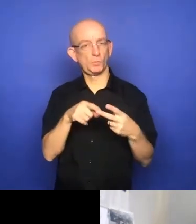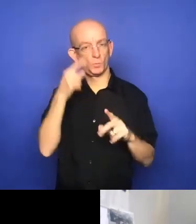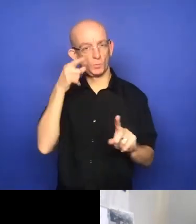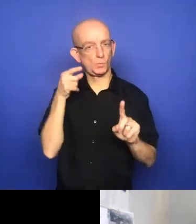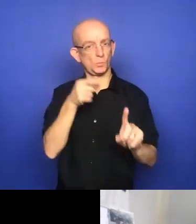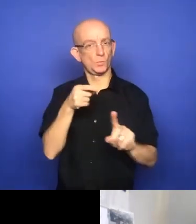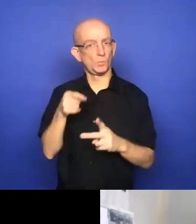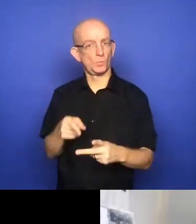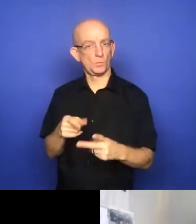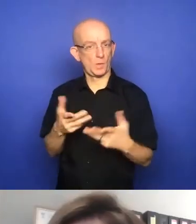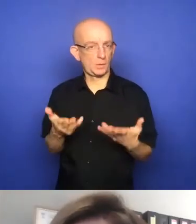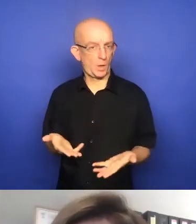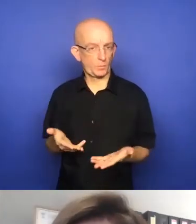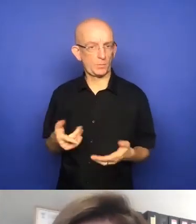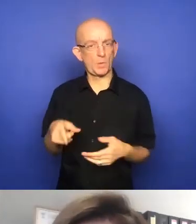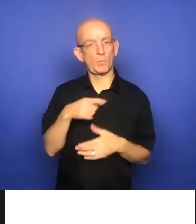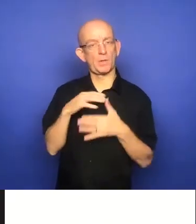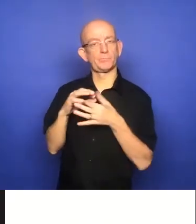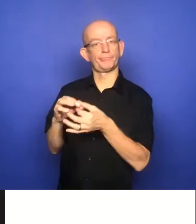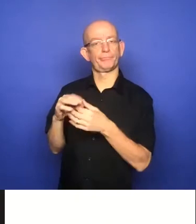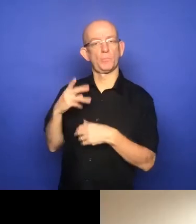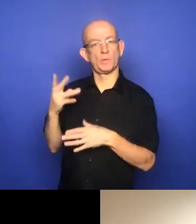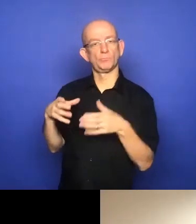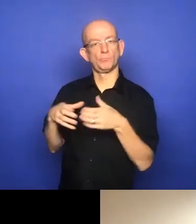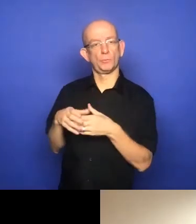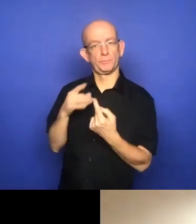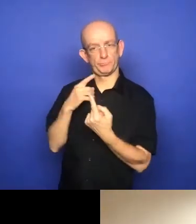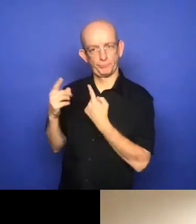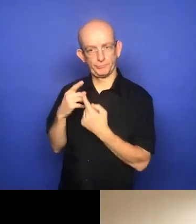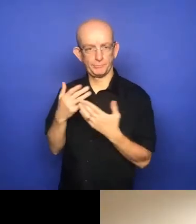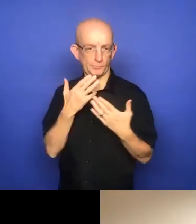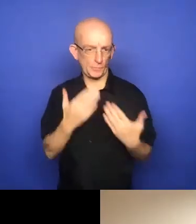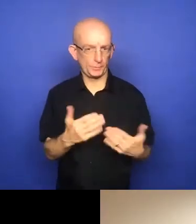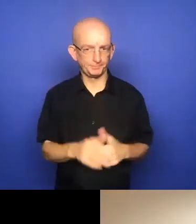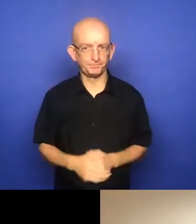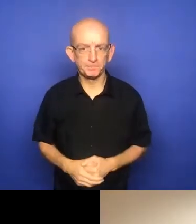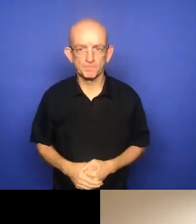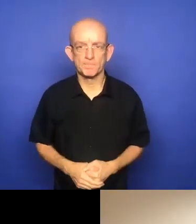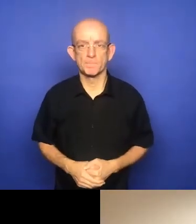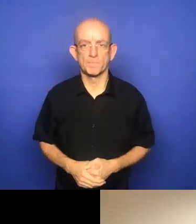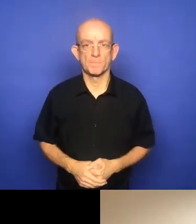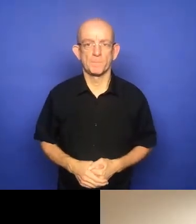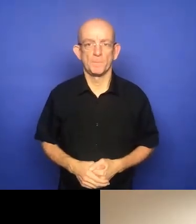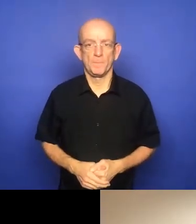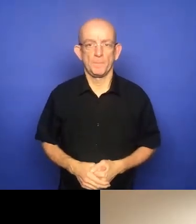going to work with the Washington group on. Thank you.